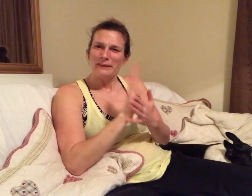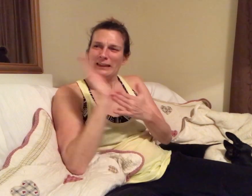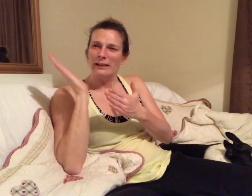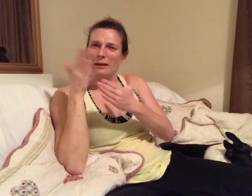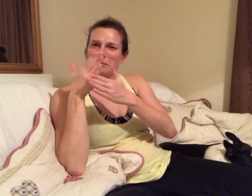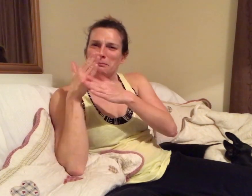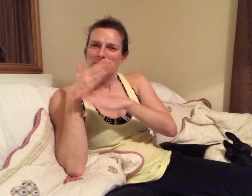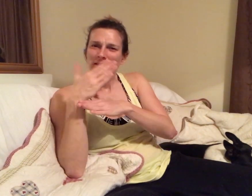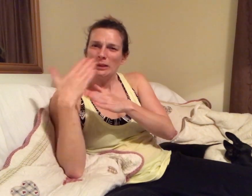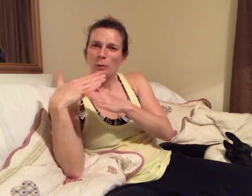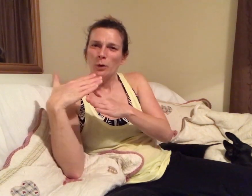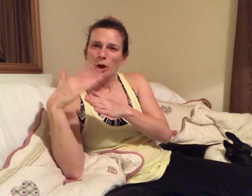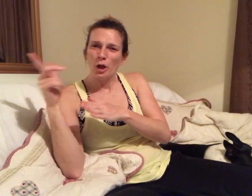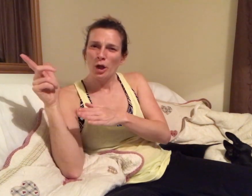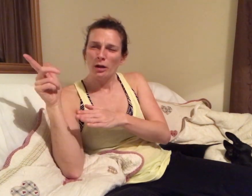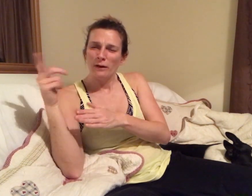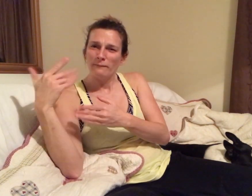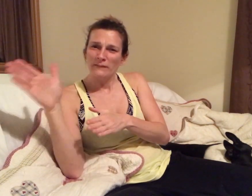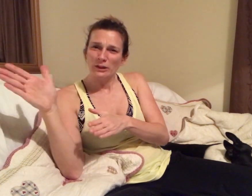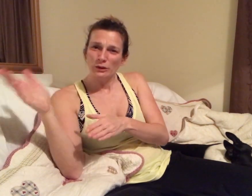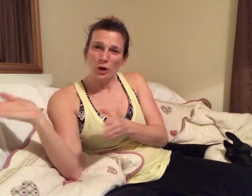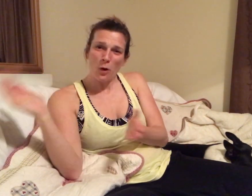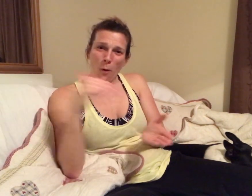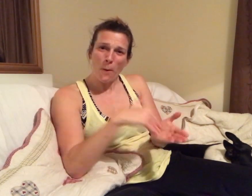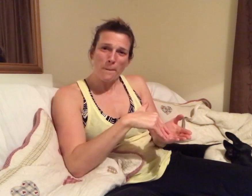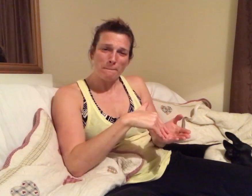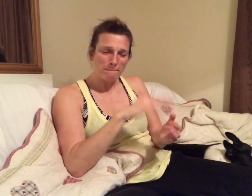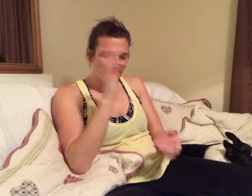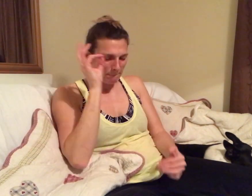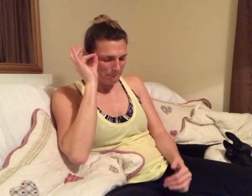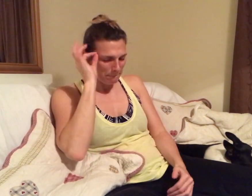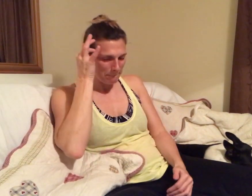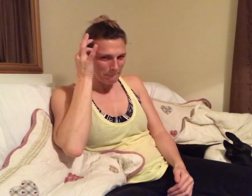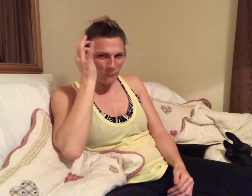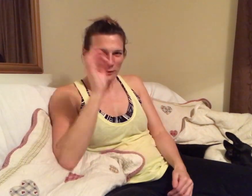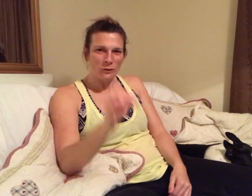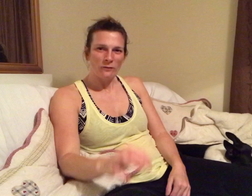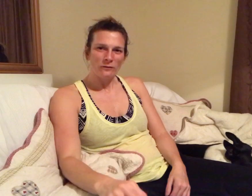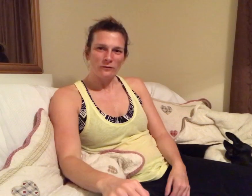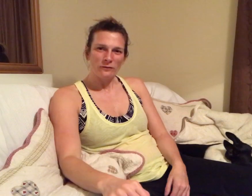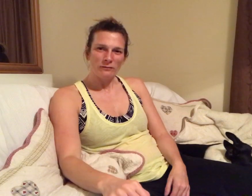So when it's been a busy day at work, I can come back here, and switch off...